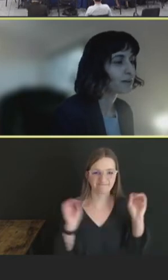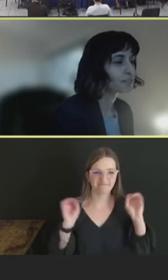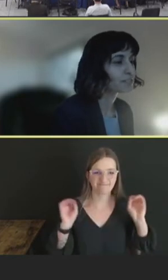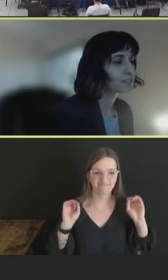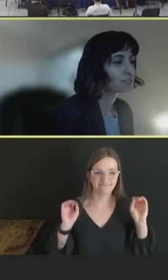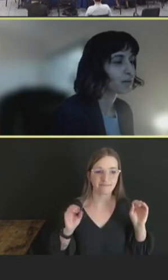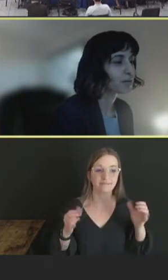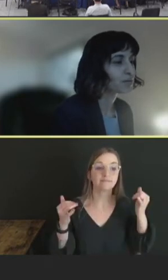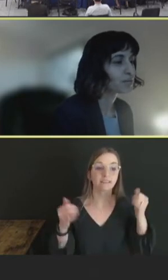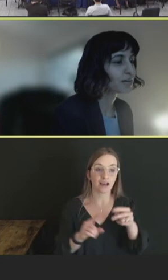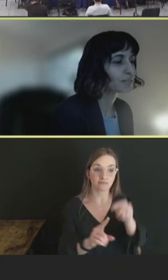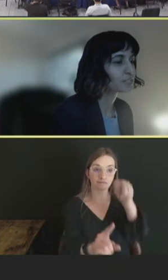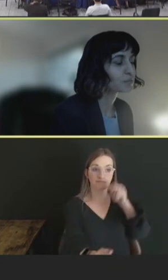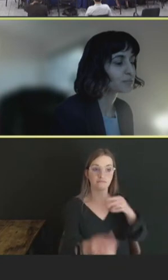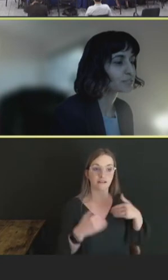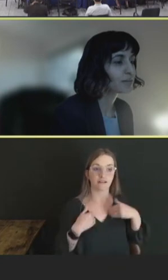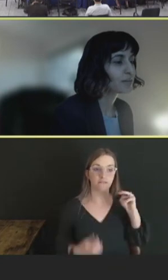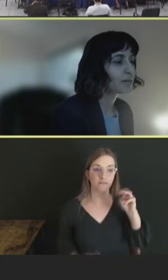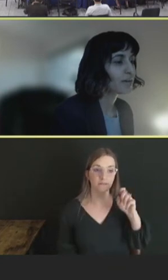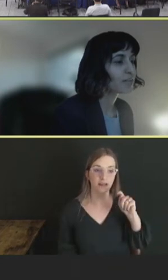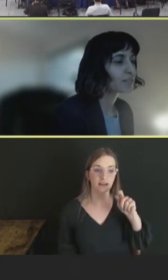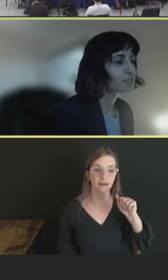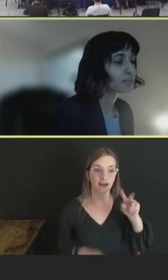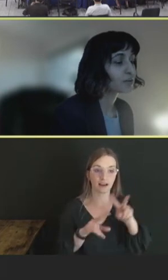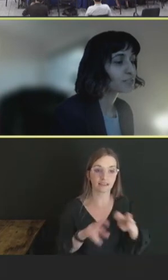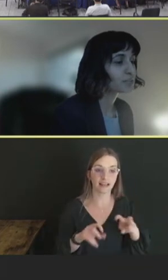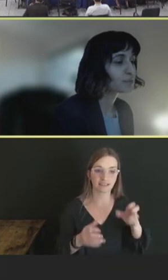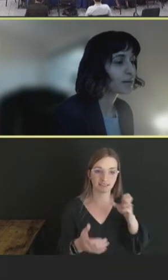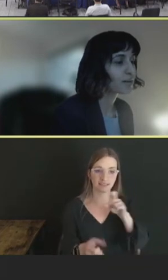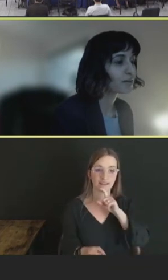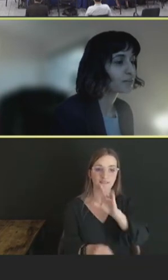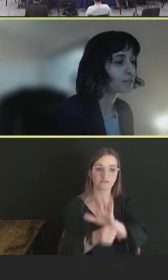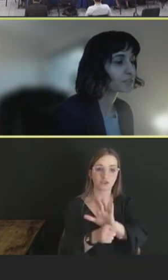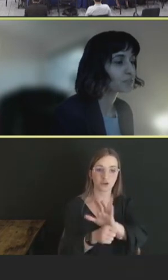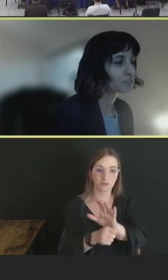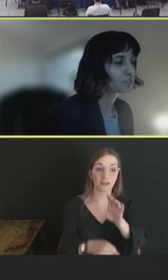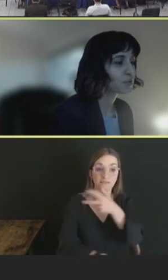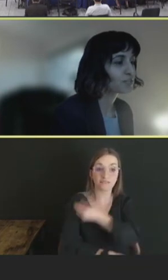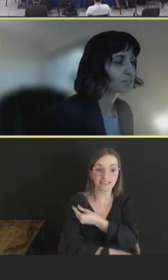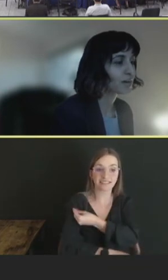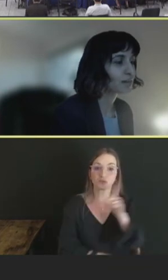vaccines do not increase autism risk. And there's an increasing body of evidence which supports that